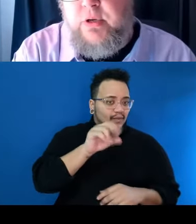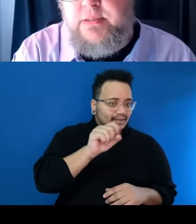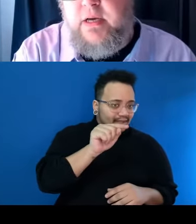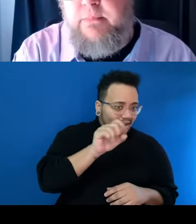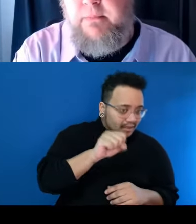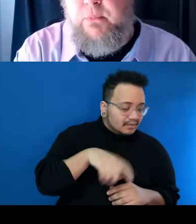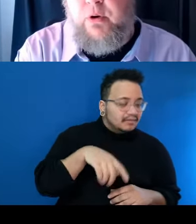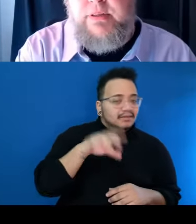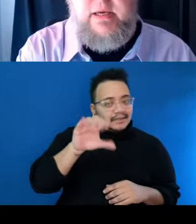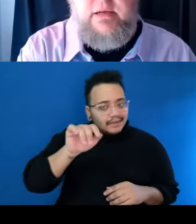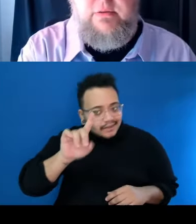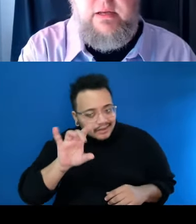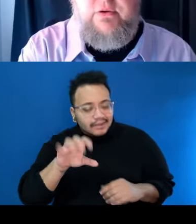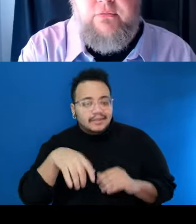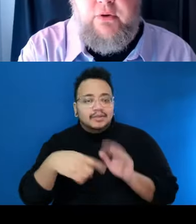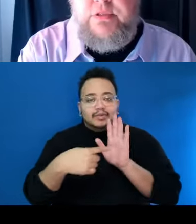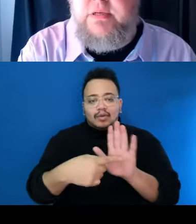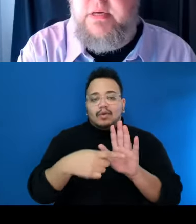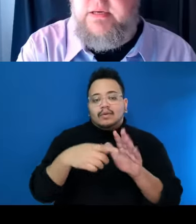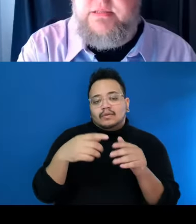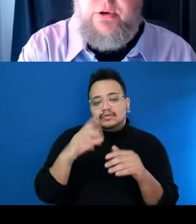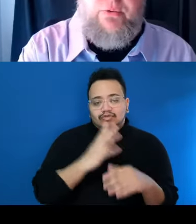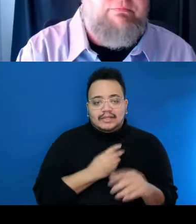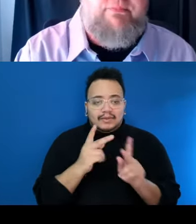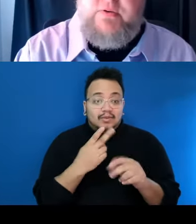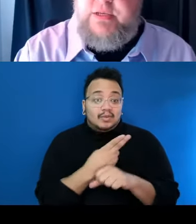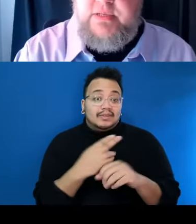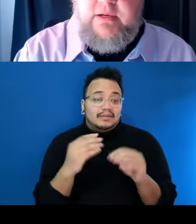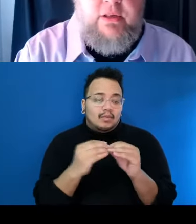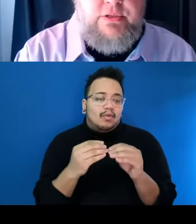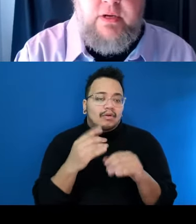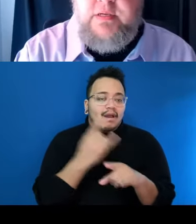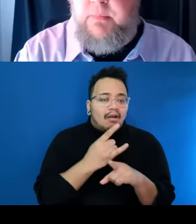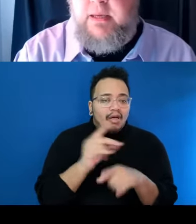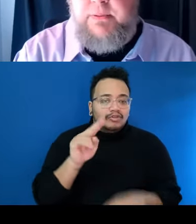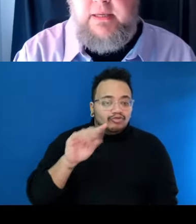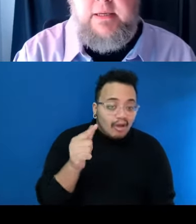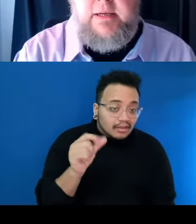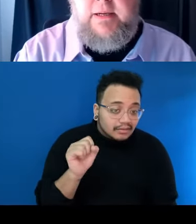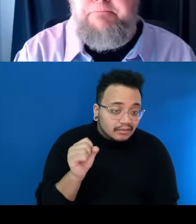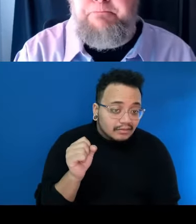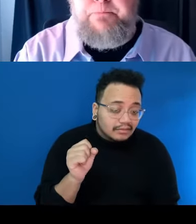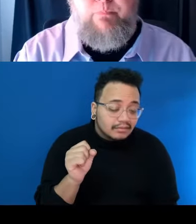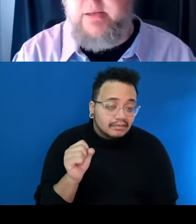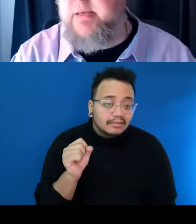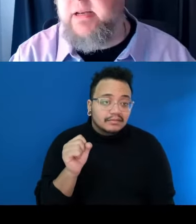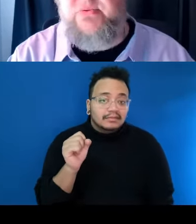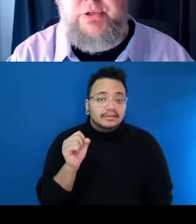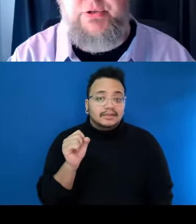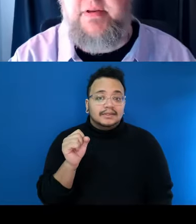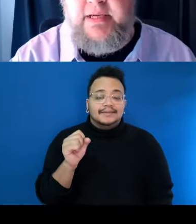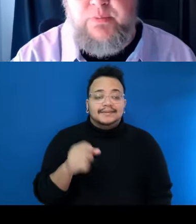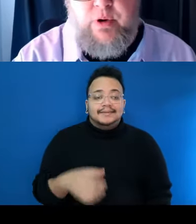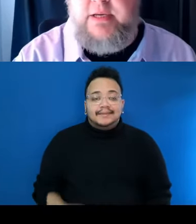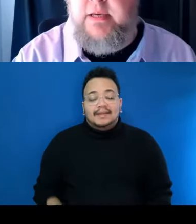and drugs a bit more than than other folks. So, folks that use alcohol and drugs, may be not as functional the next morning